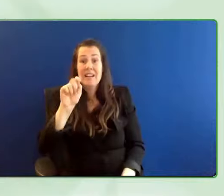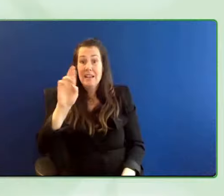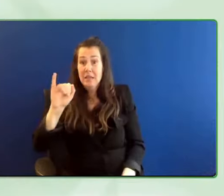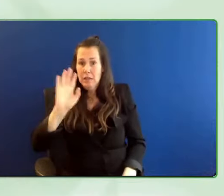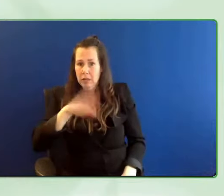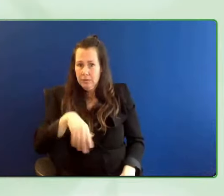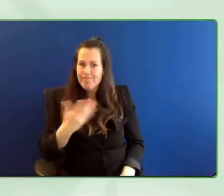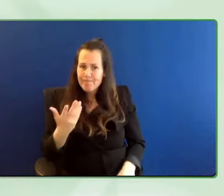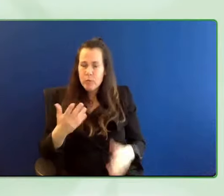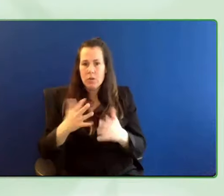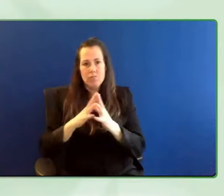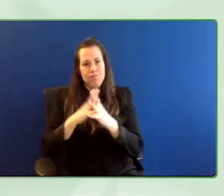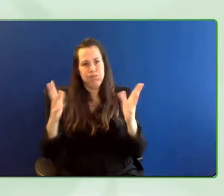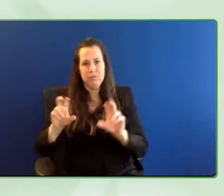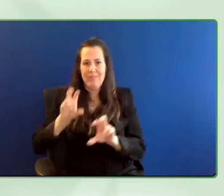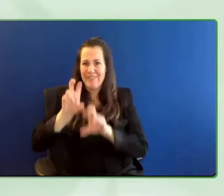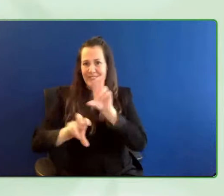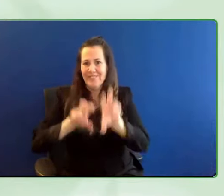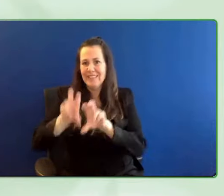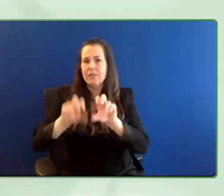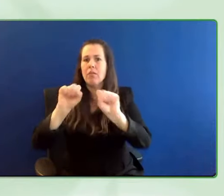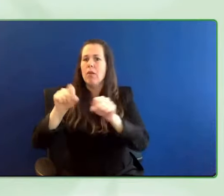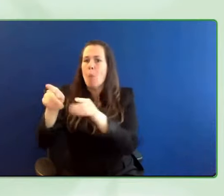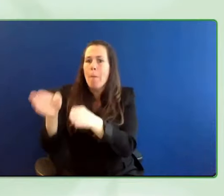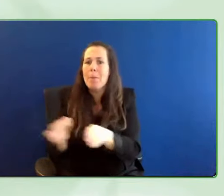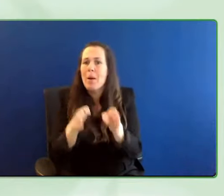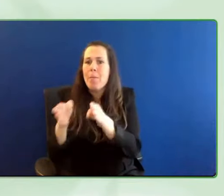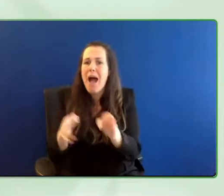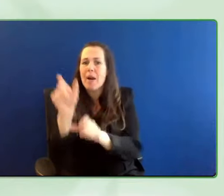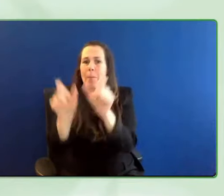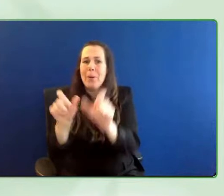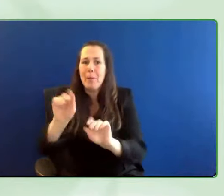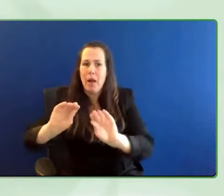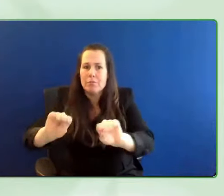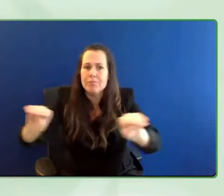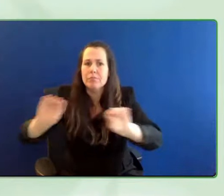time to take care of their families. It is another thing I love about our program.